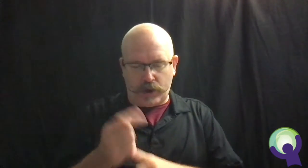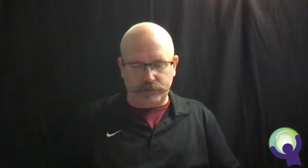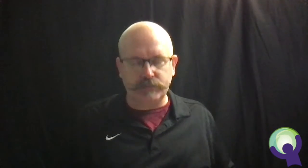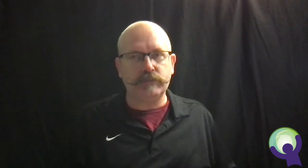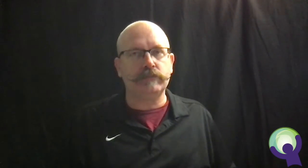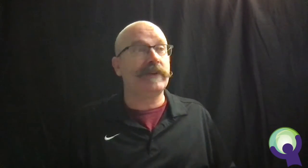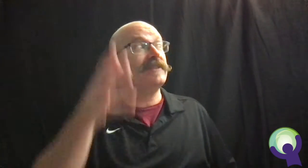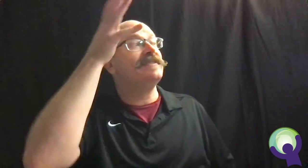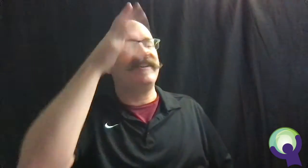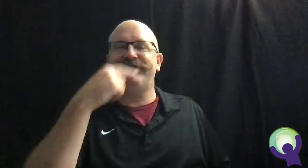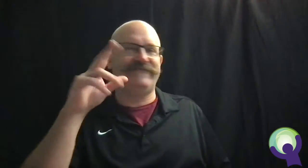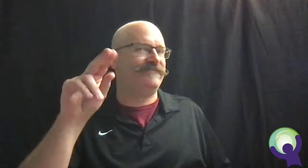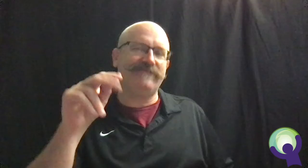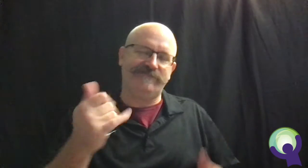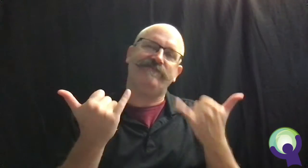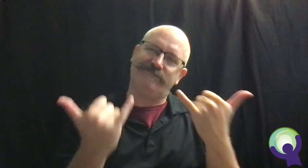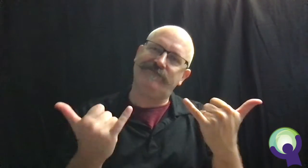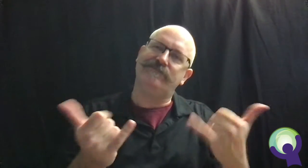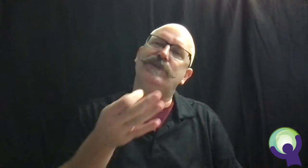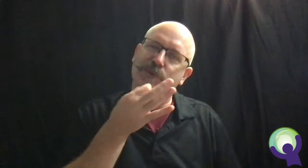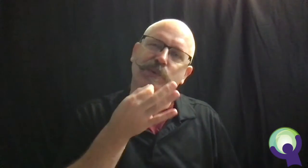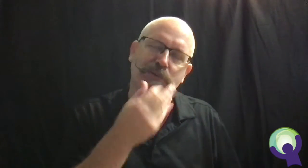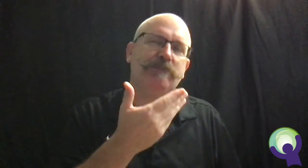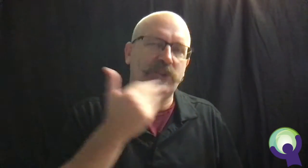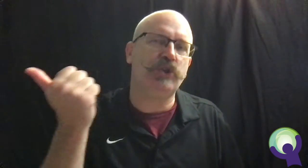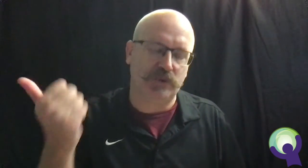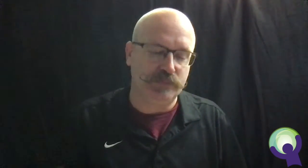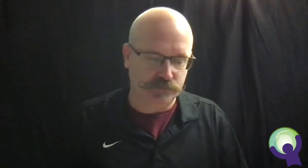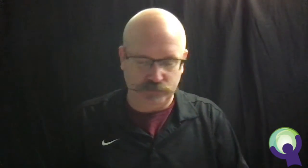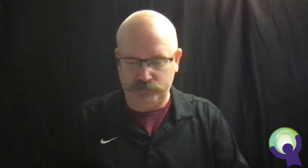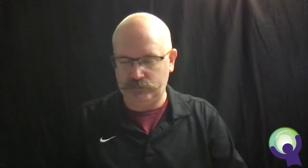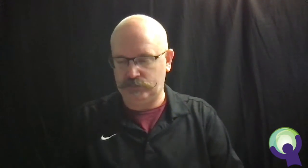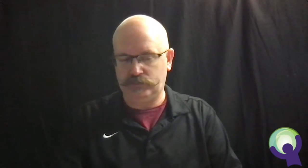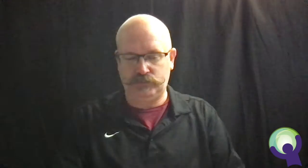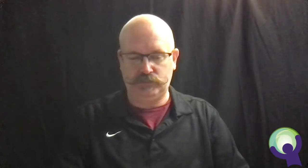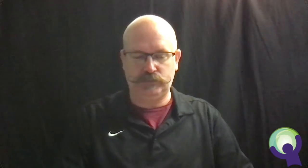But Dad says I can't wait.